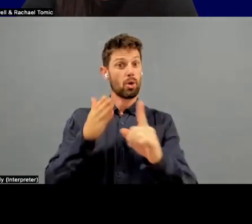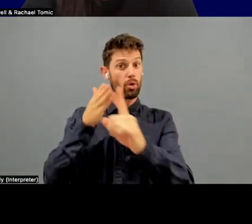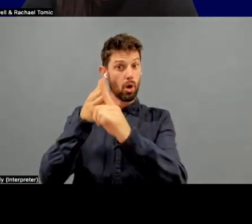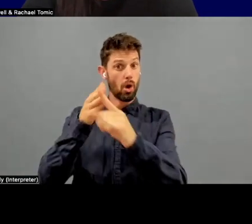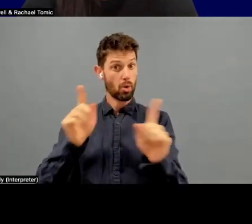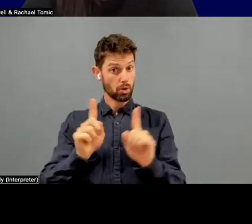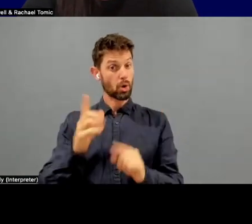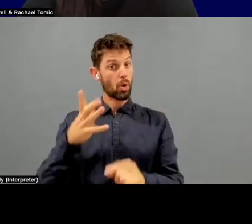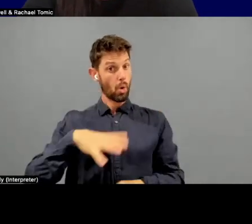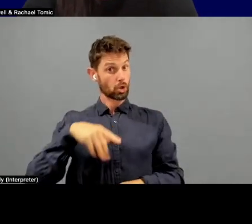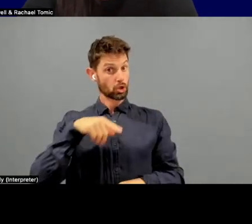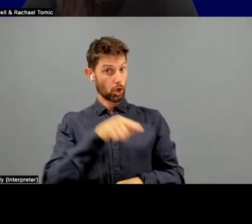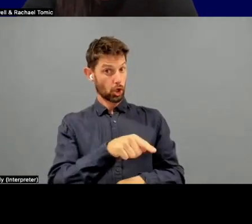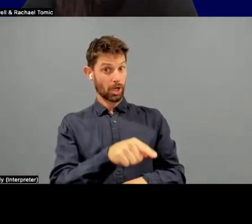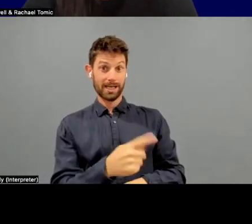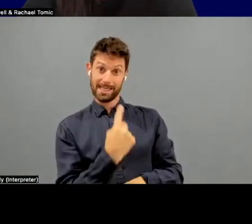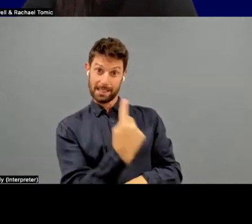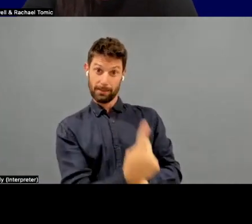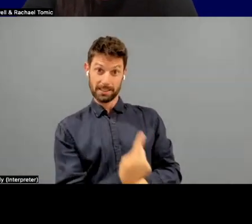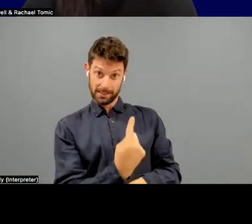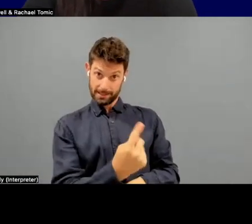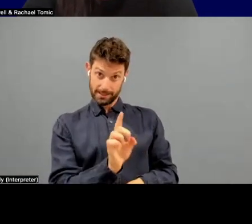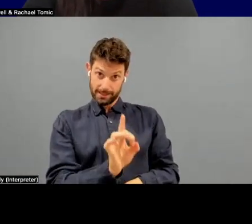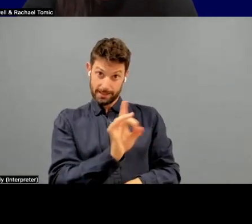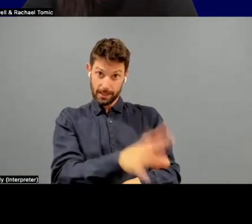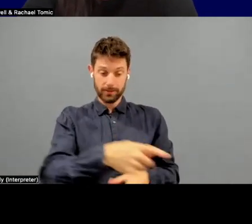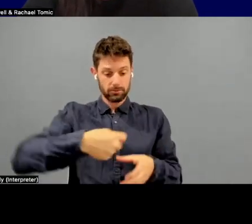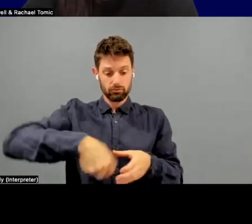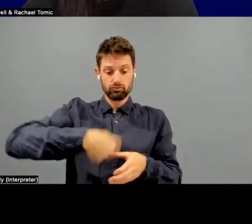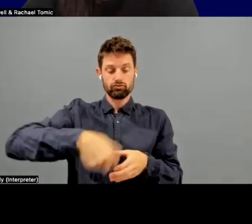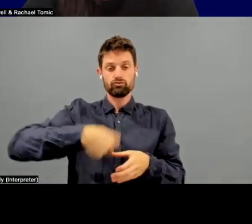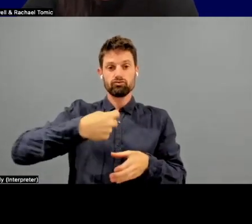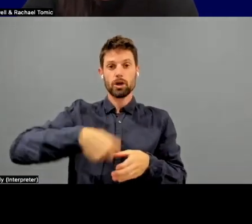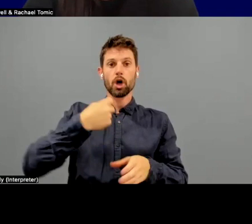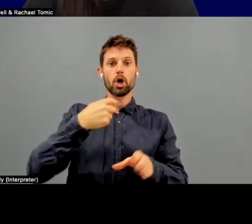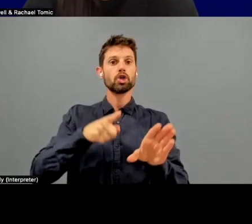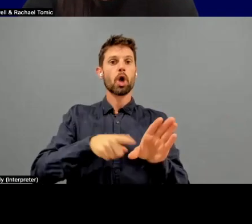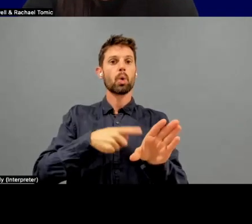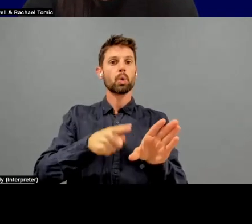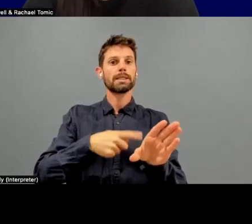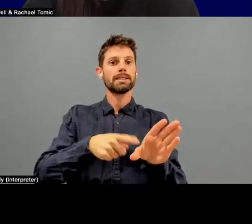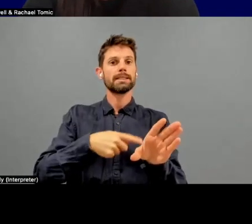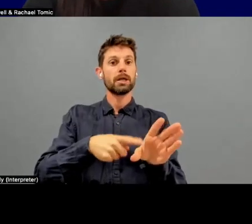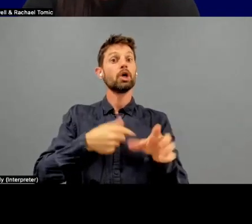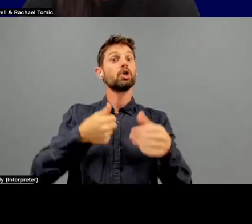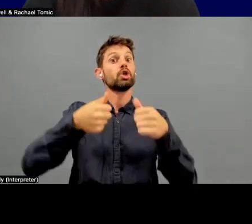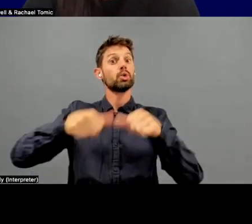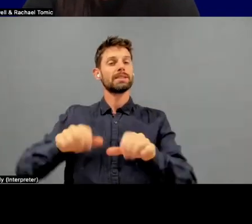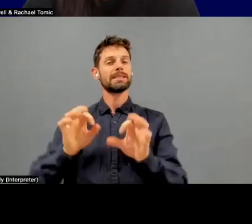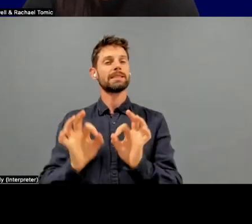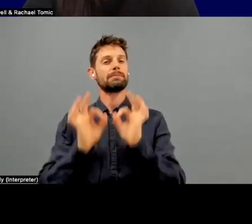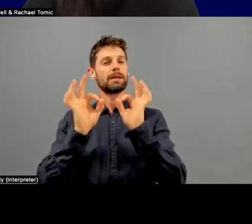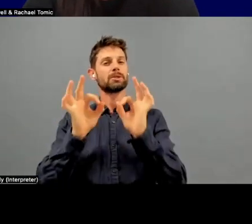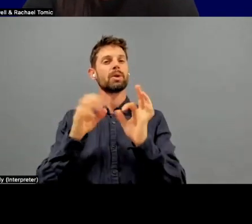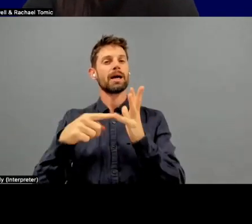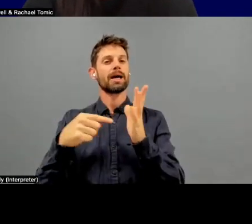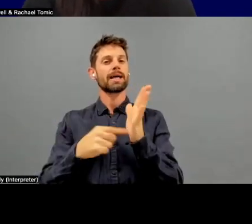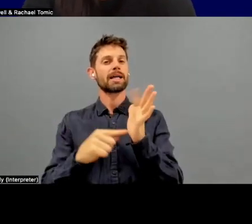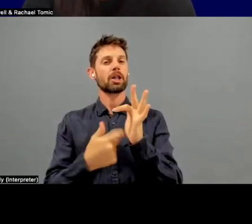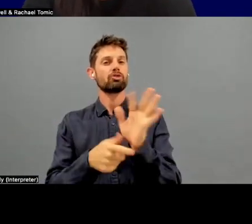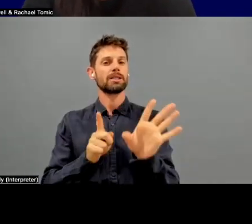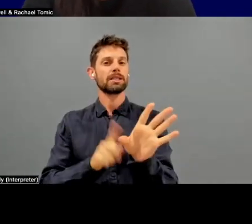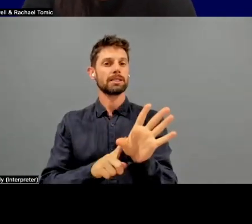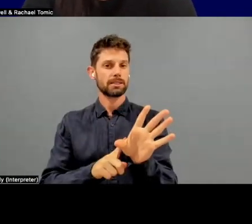eat a tub of yoghurt using adapted cutlery in her home environment. Yoghurt is probably her